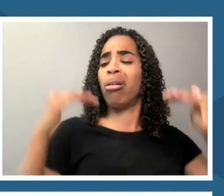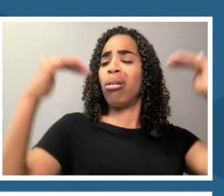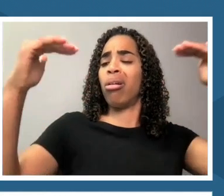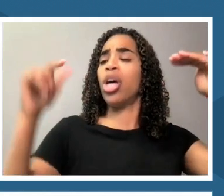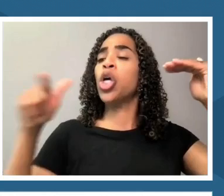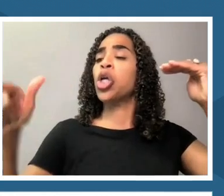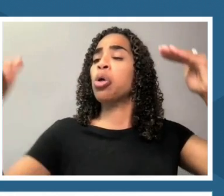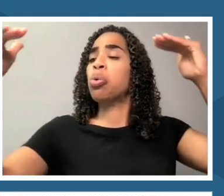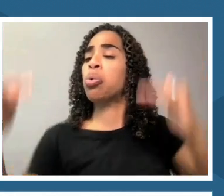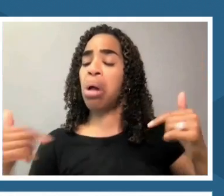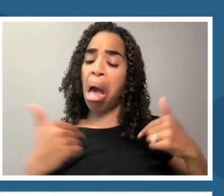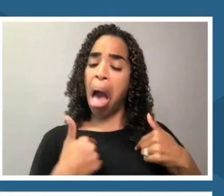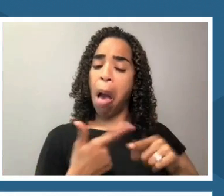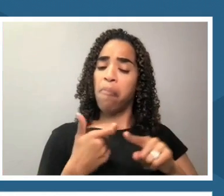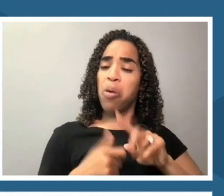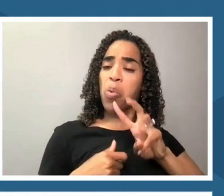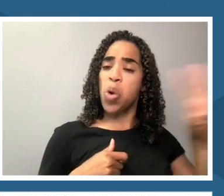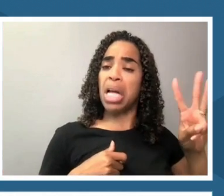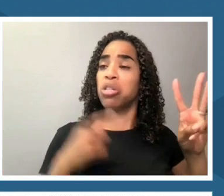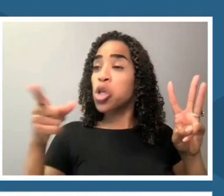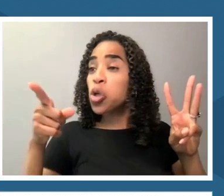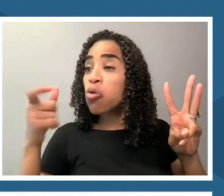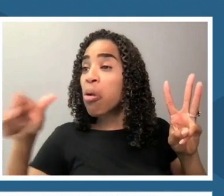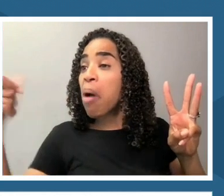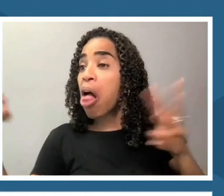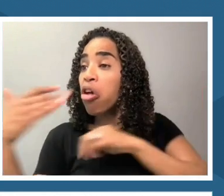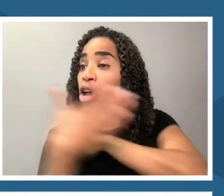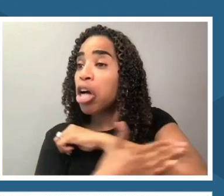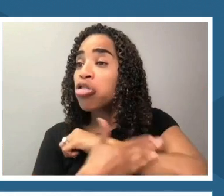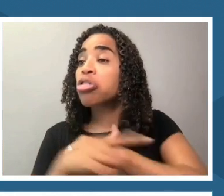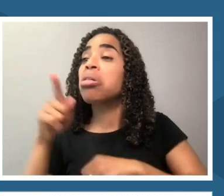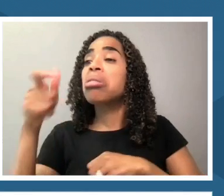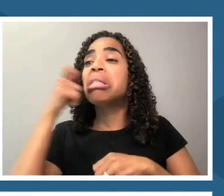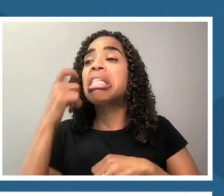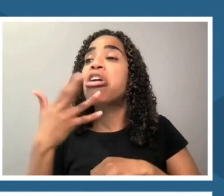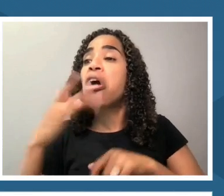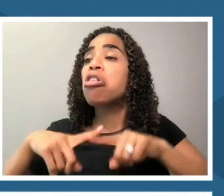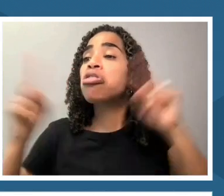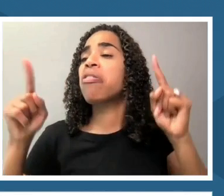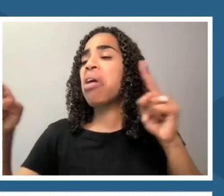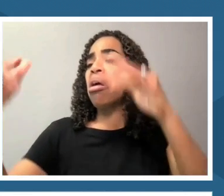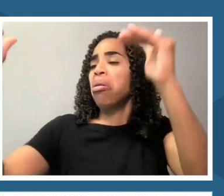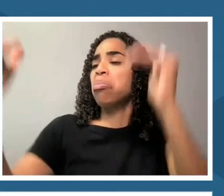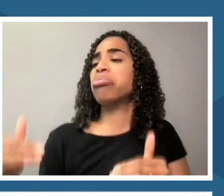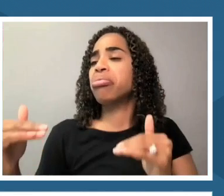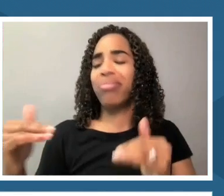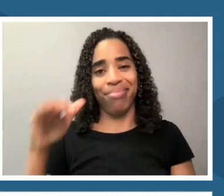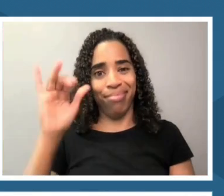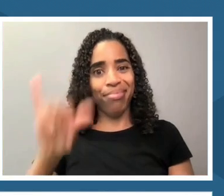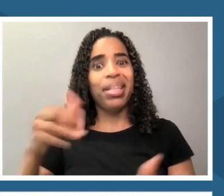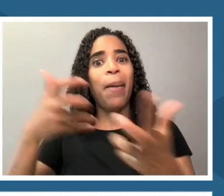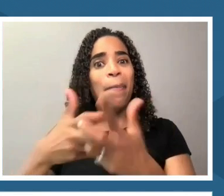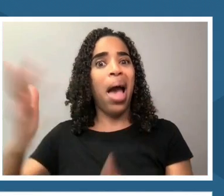especially at the time had of people of color and i think like a lot of those